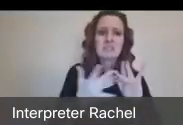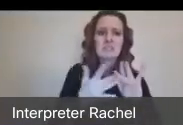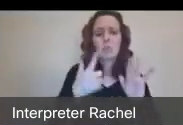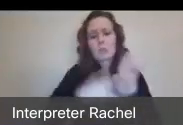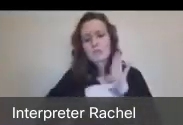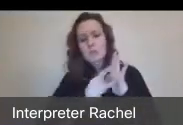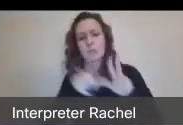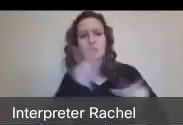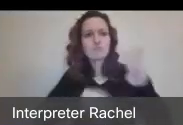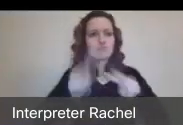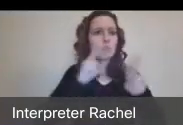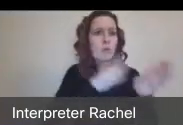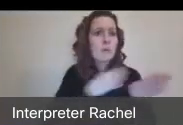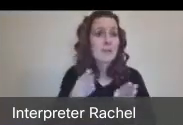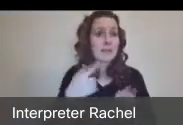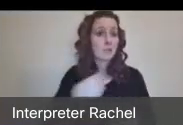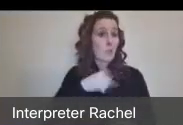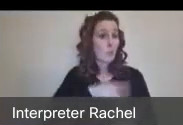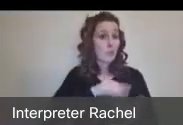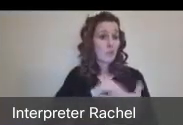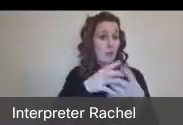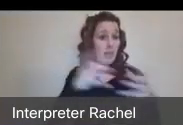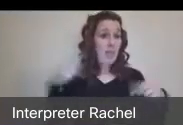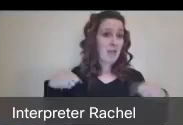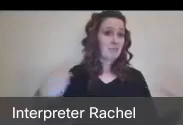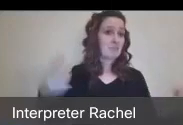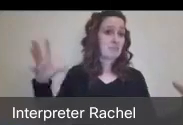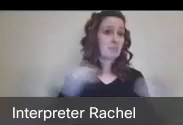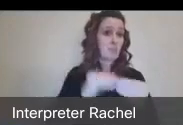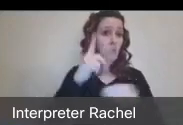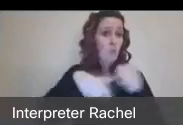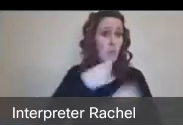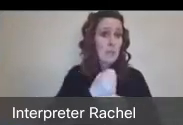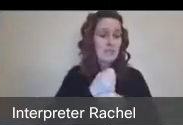We've learned a lot over this last year about how to keep these events safe